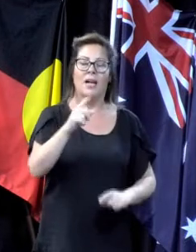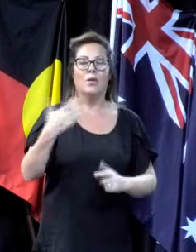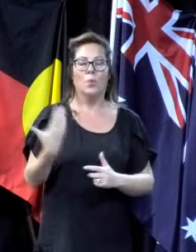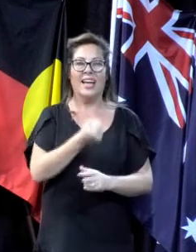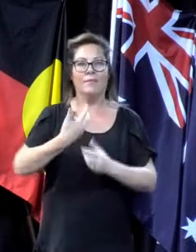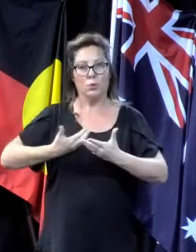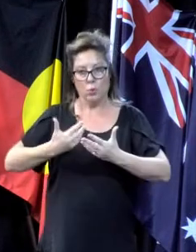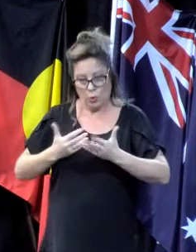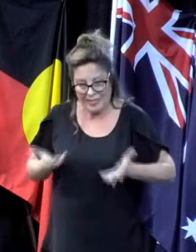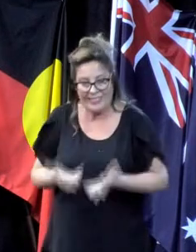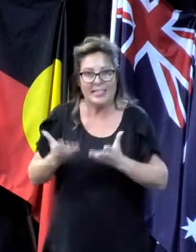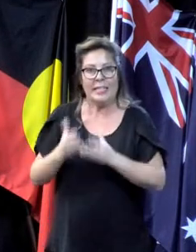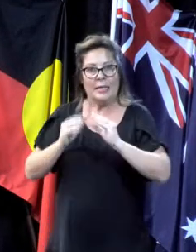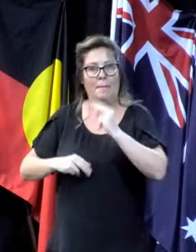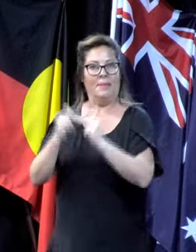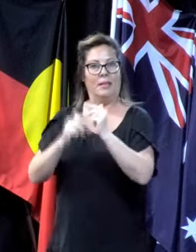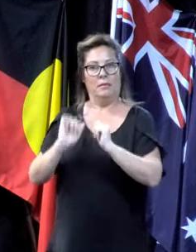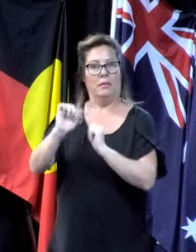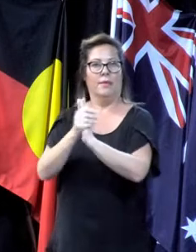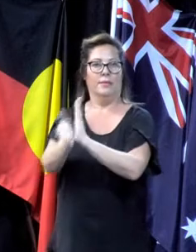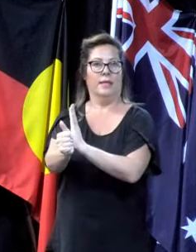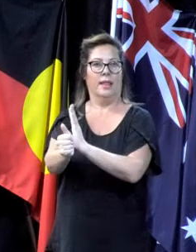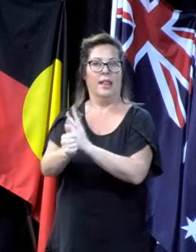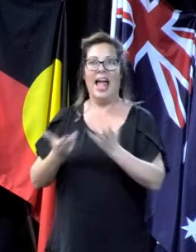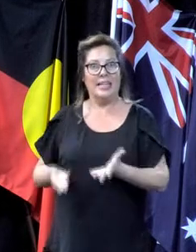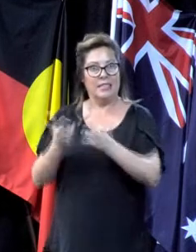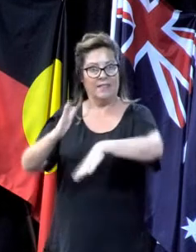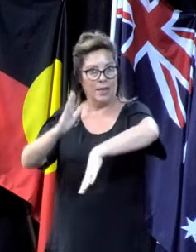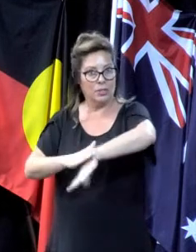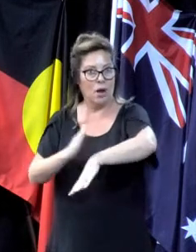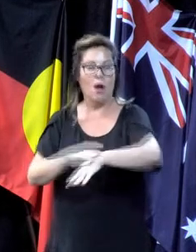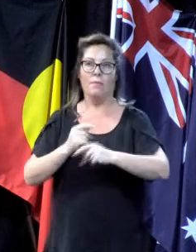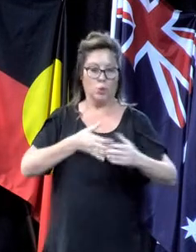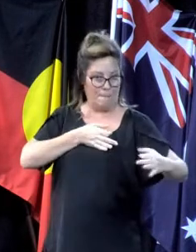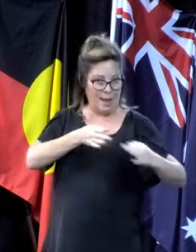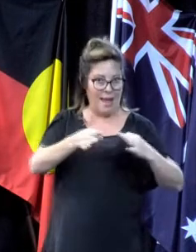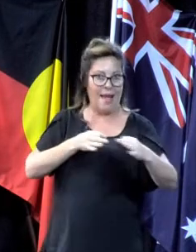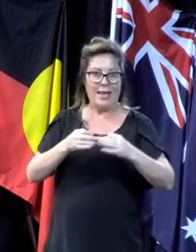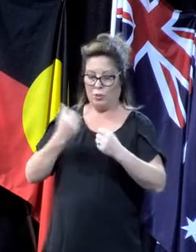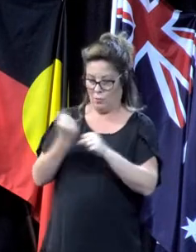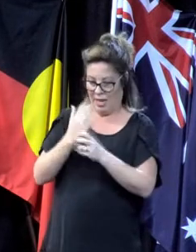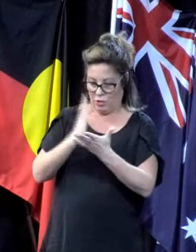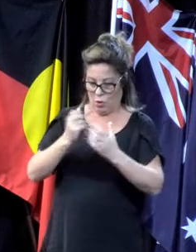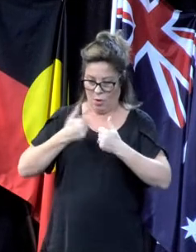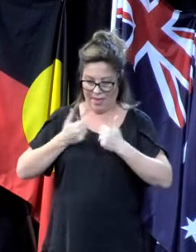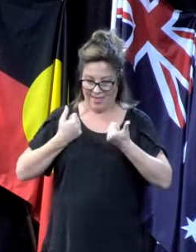in order to ensure that they plan well to do that, and that they are able to seek coaching